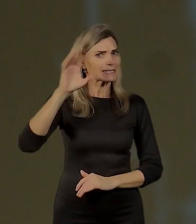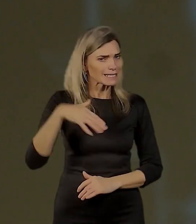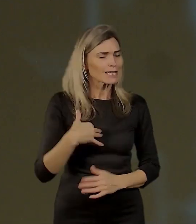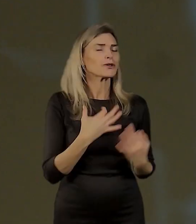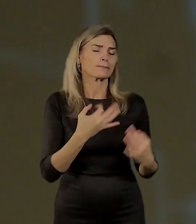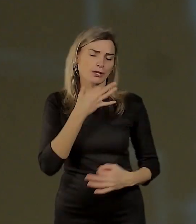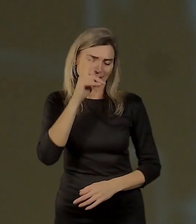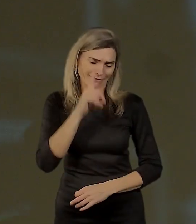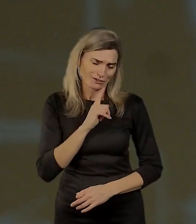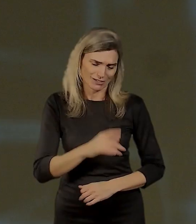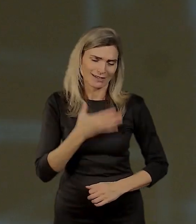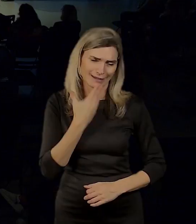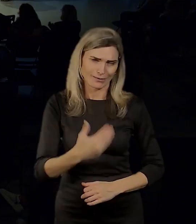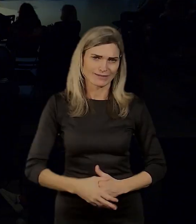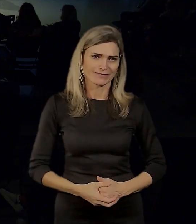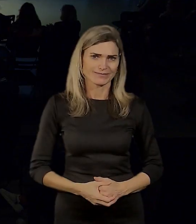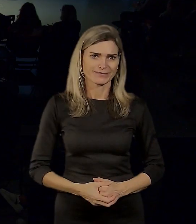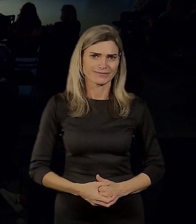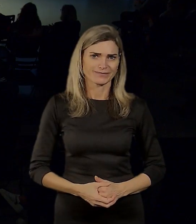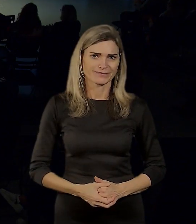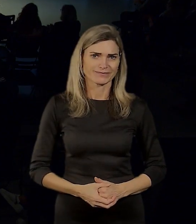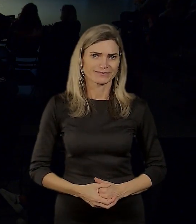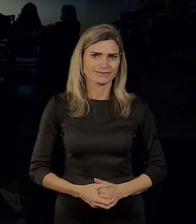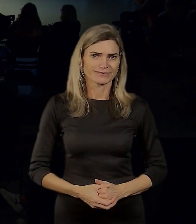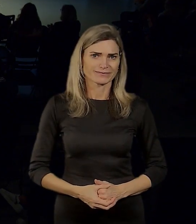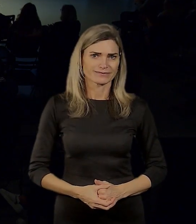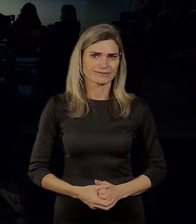like to invite Mr. Petr Dušta, project manager for Skans Residential.